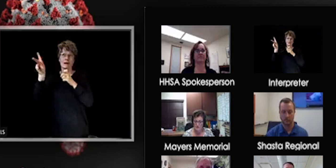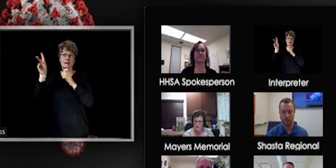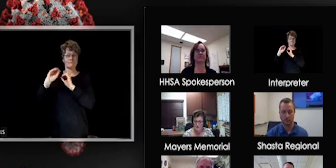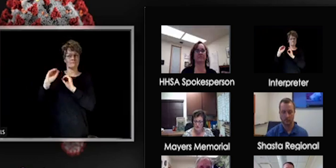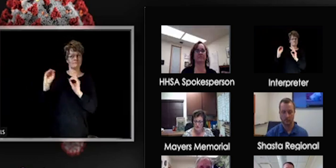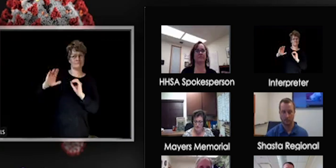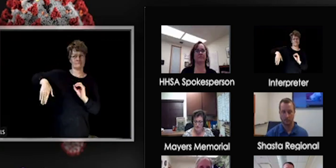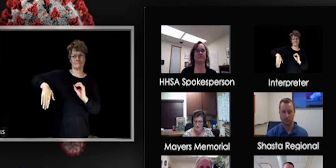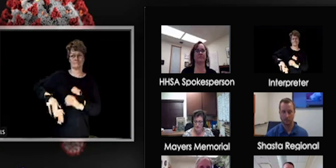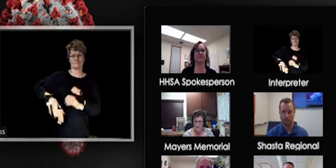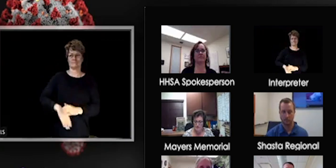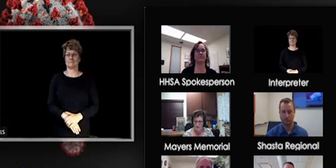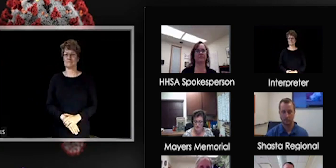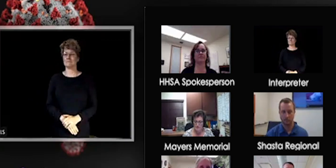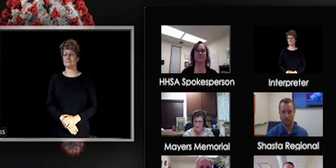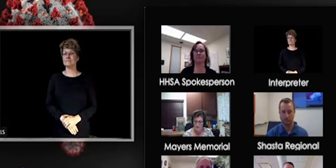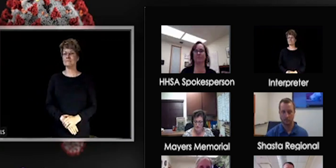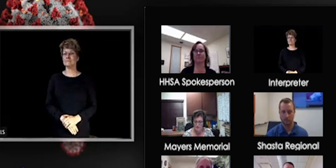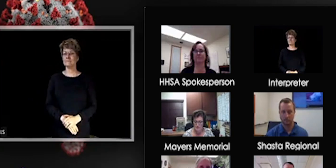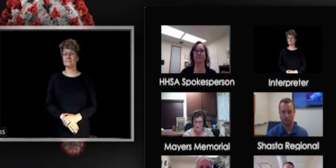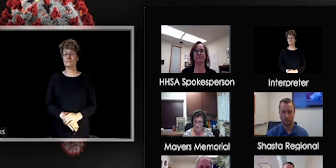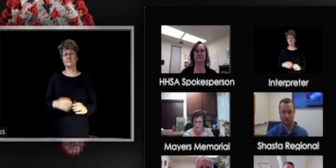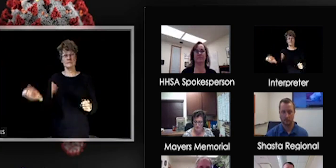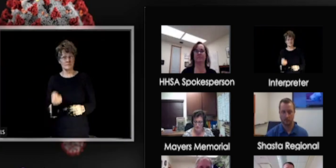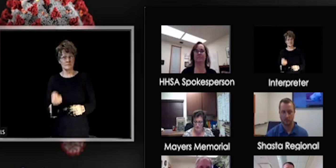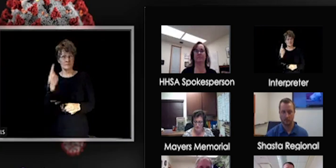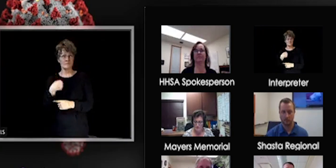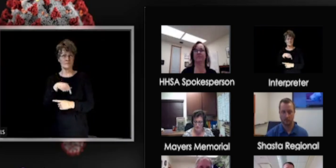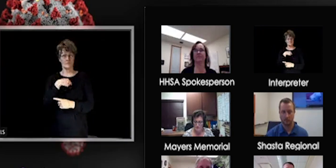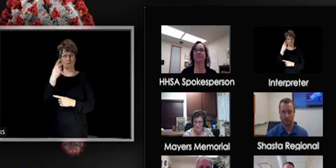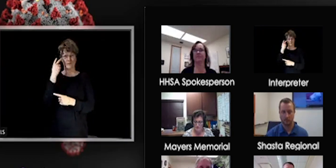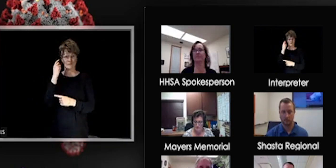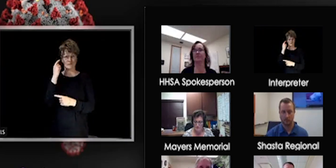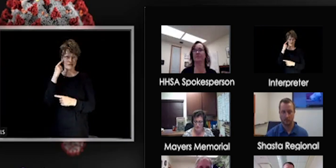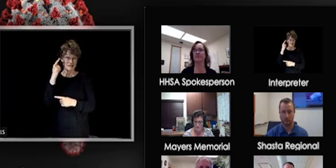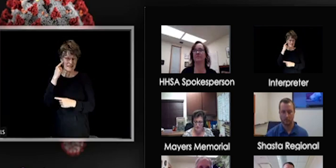that every activity in the gym is unsafe, I believe some of those things could happen